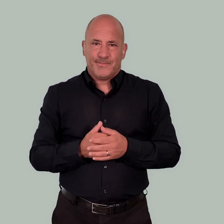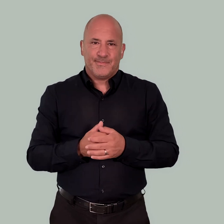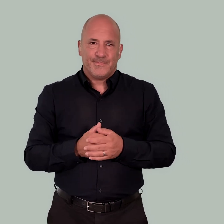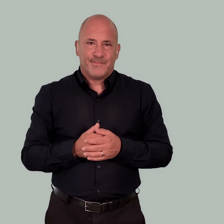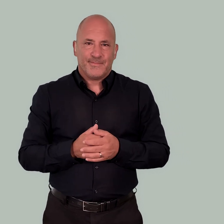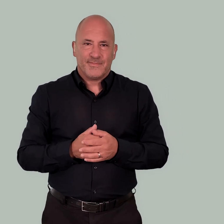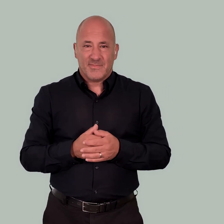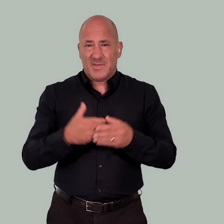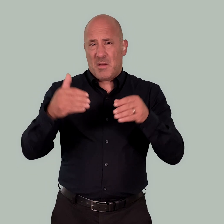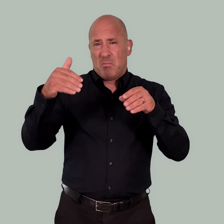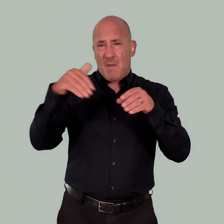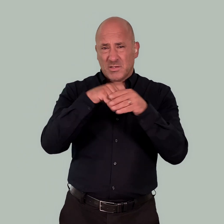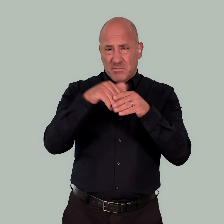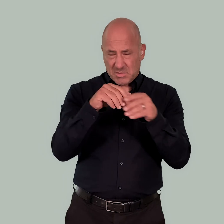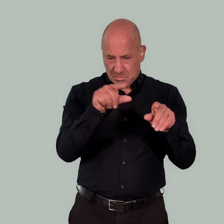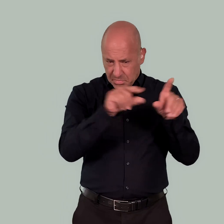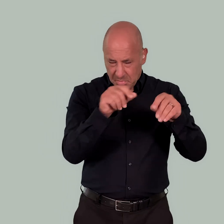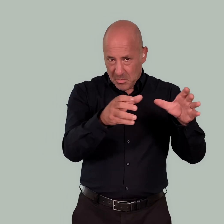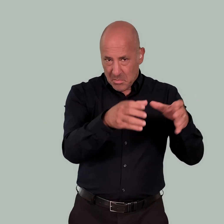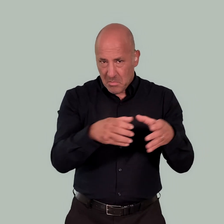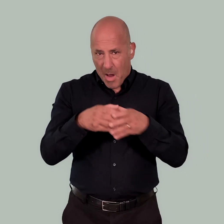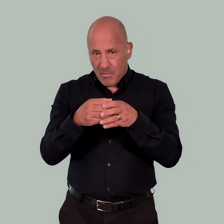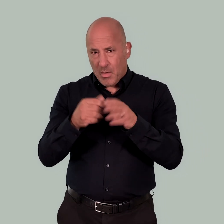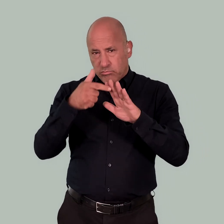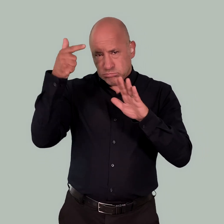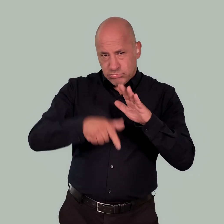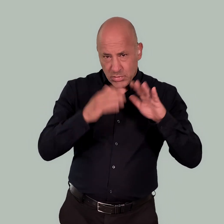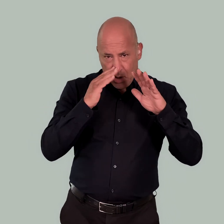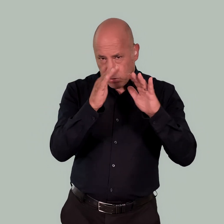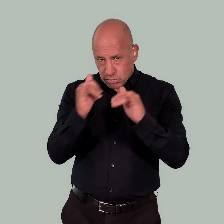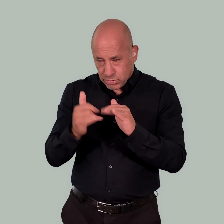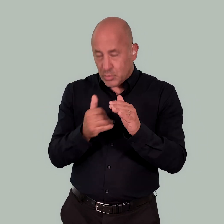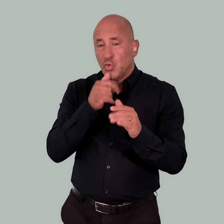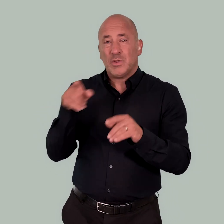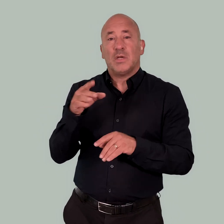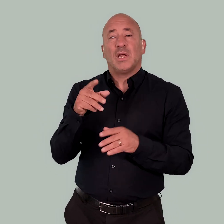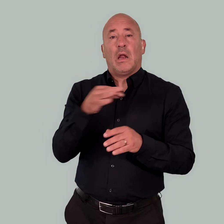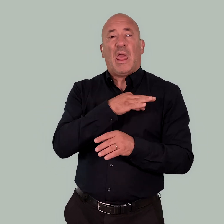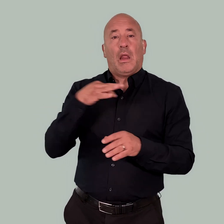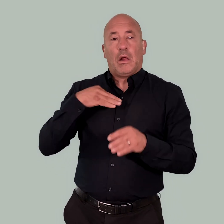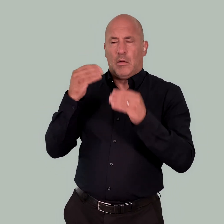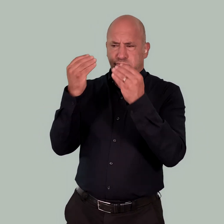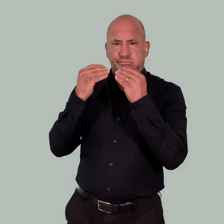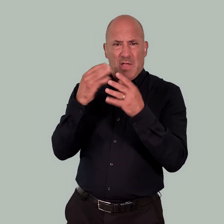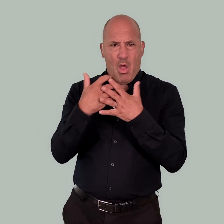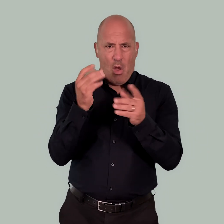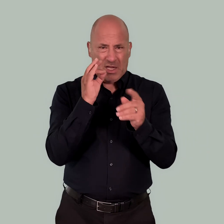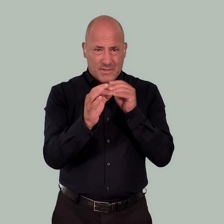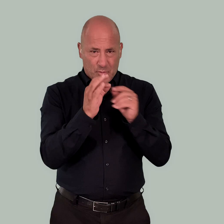Full examinations were carried out with a subset of participants by clinically trained interviewers